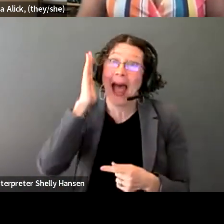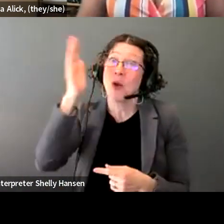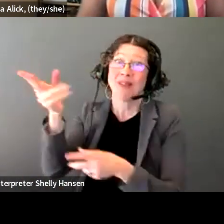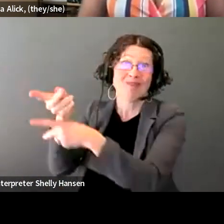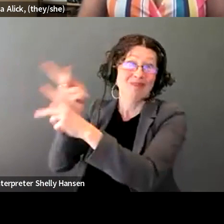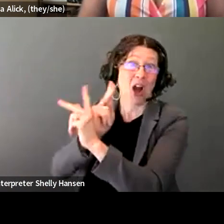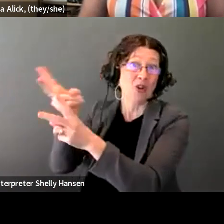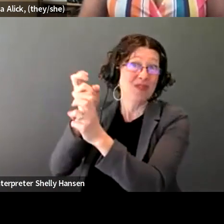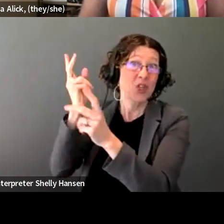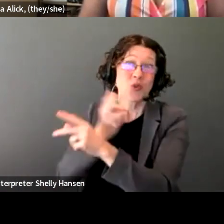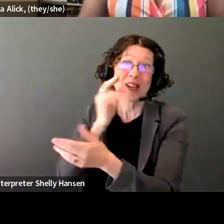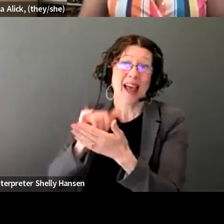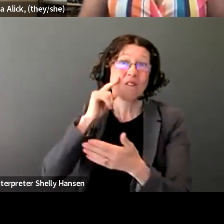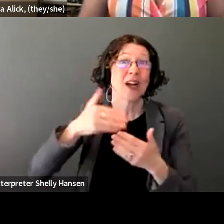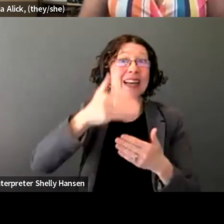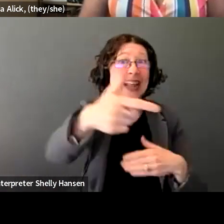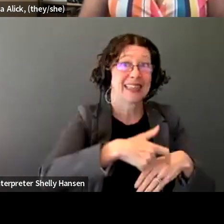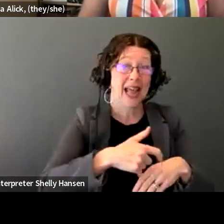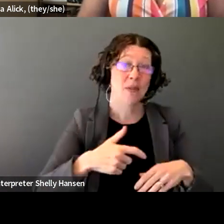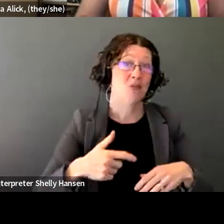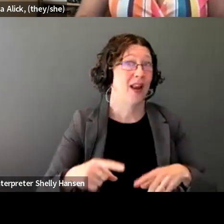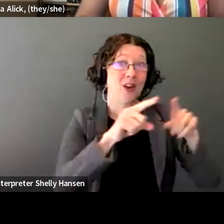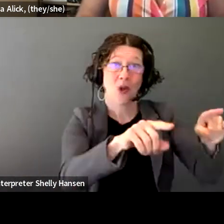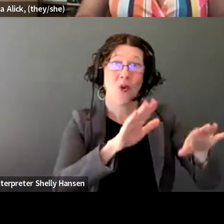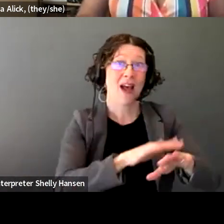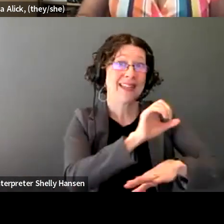My body needs support.